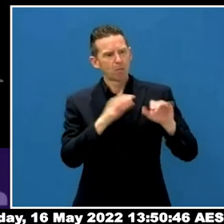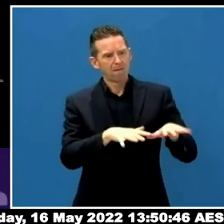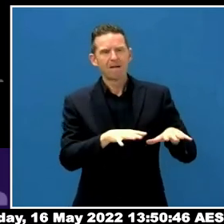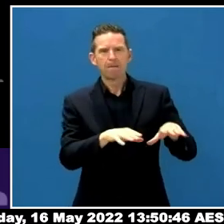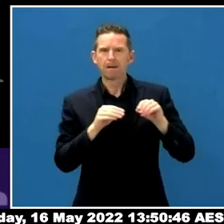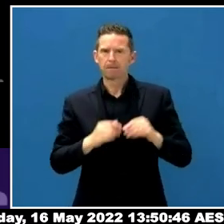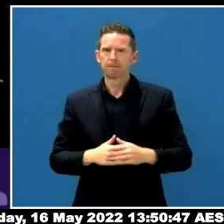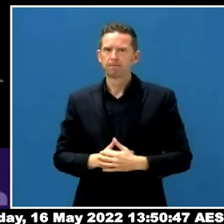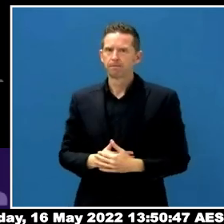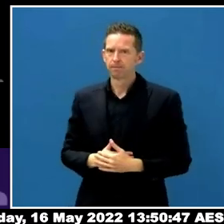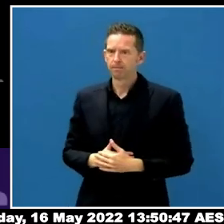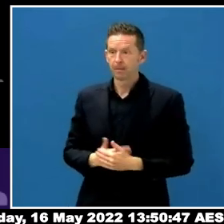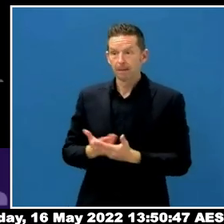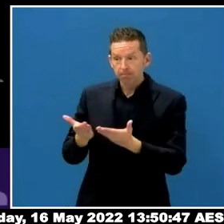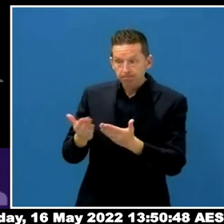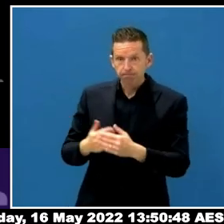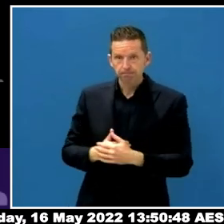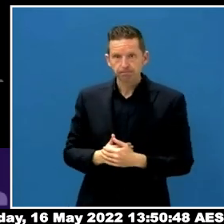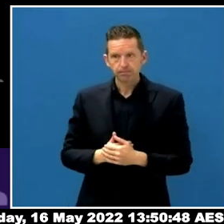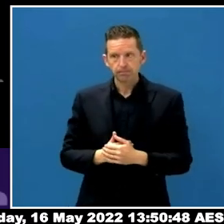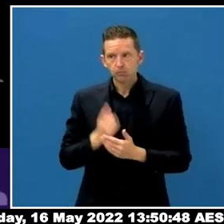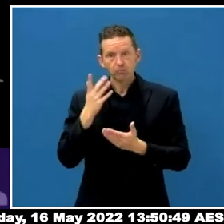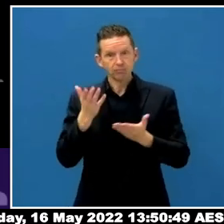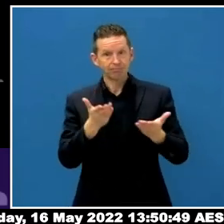Go ahead Lilly, there's something else you wanted to say. That's fine. That's fine.